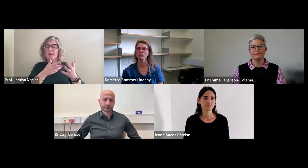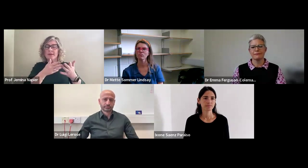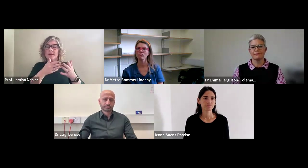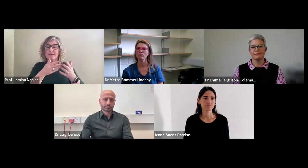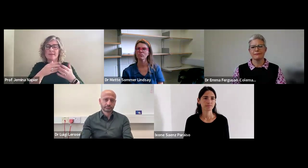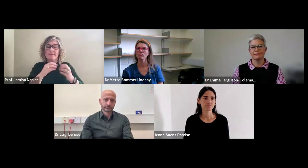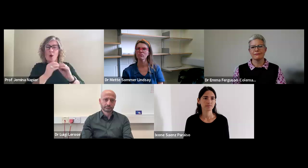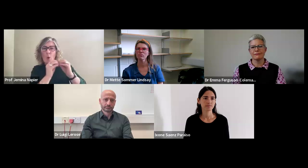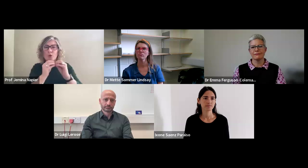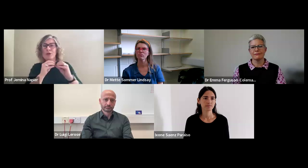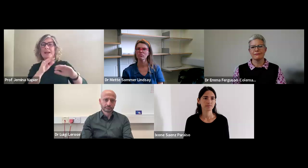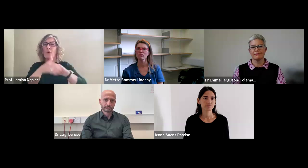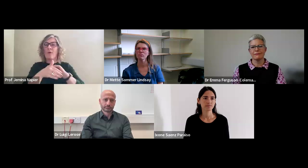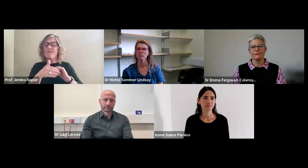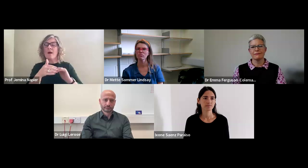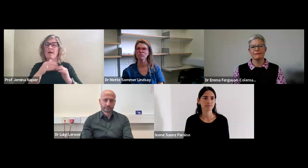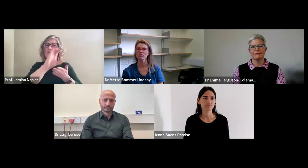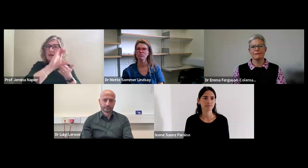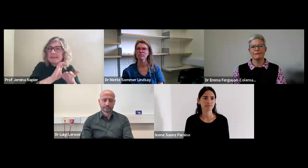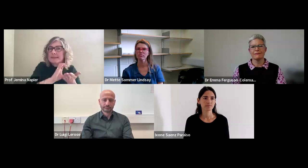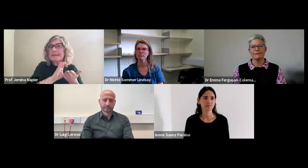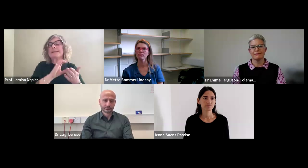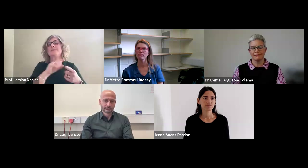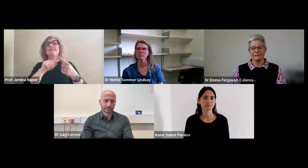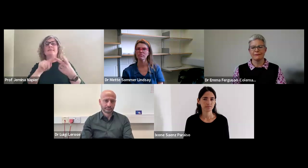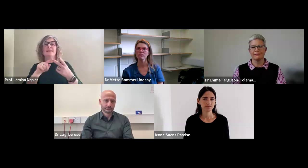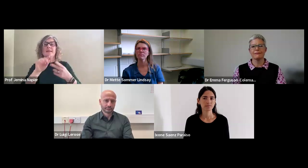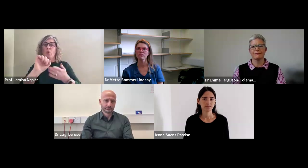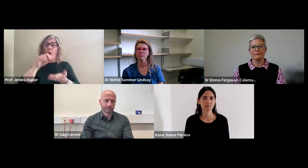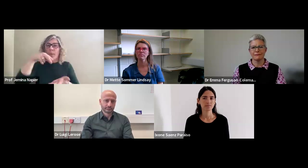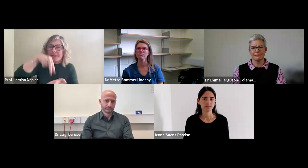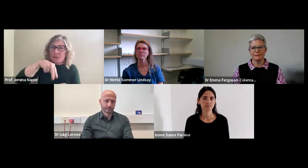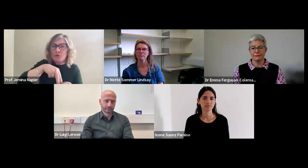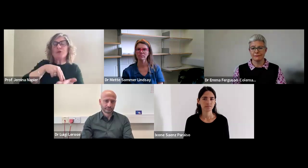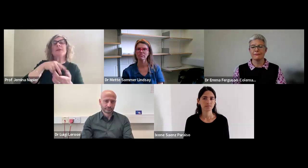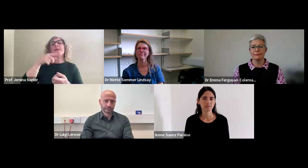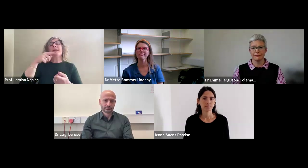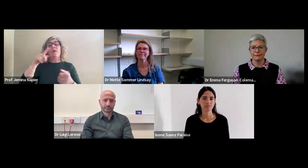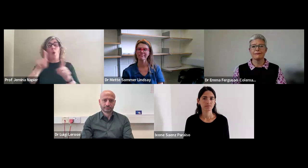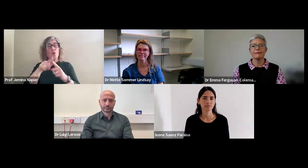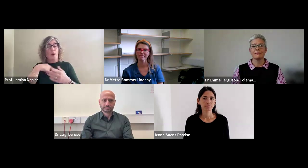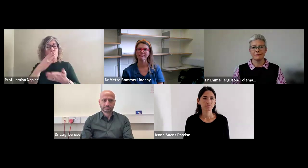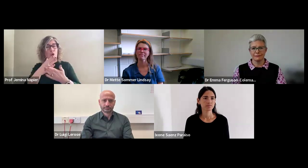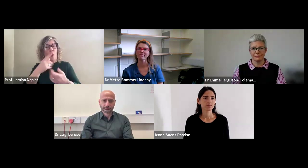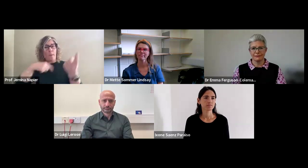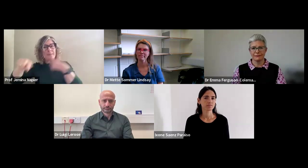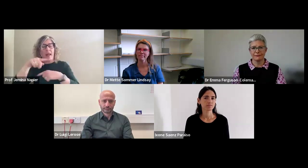way. So we are constantly having to negotiate and renegotiate about funding about the positionality